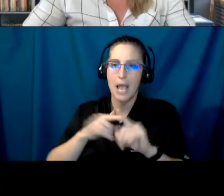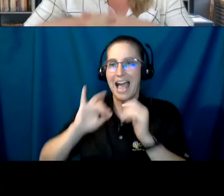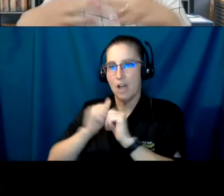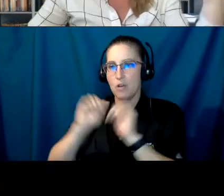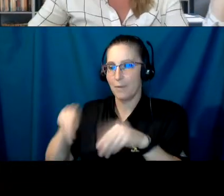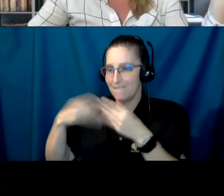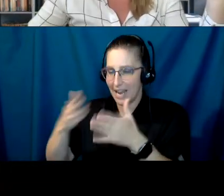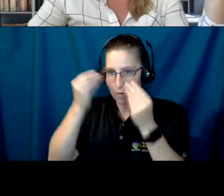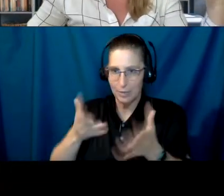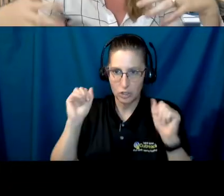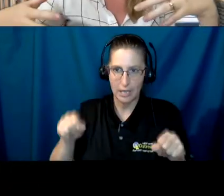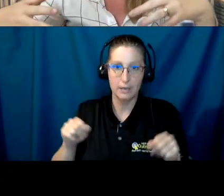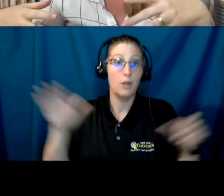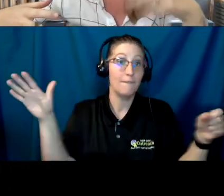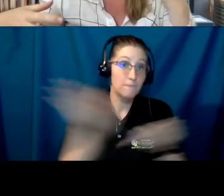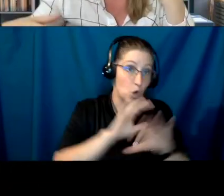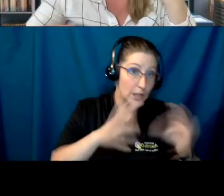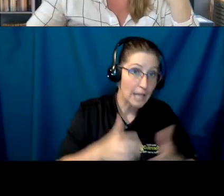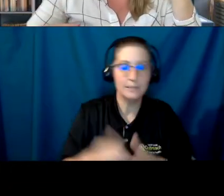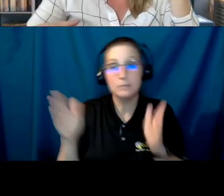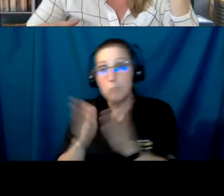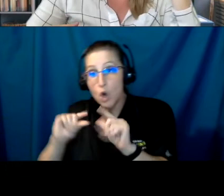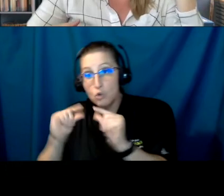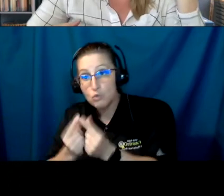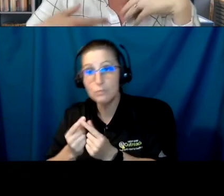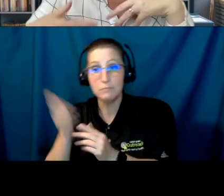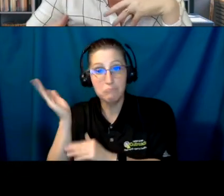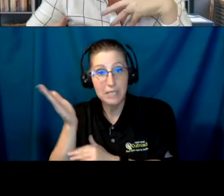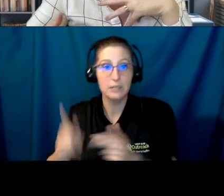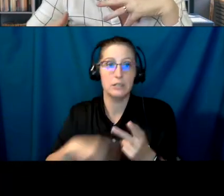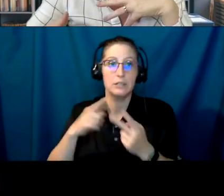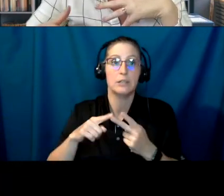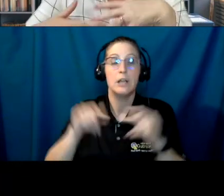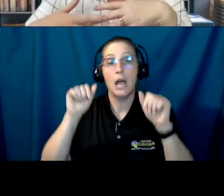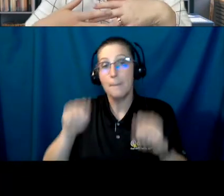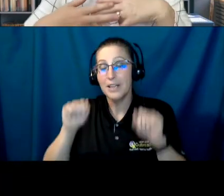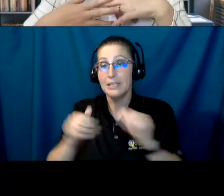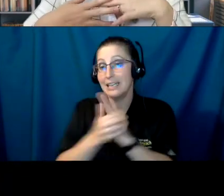can be whole class or small group presentations. Ability awareness fair, some people do it